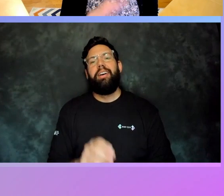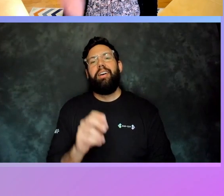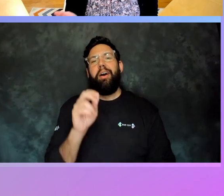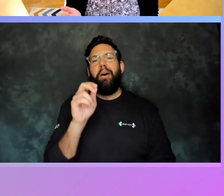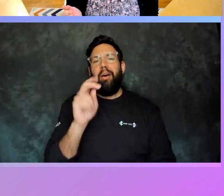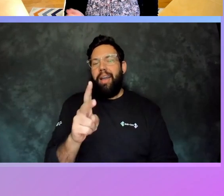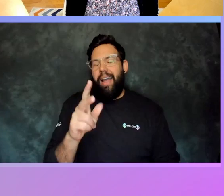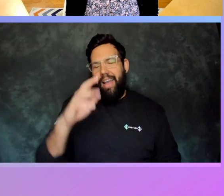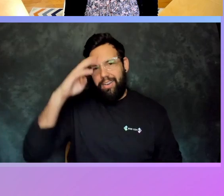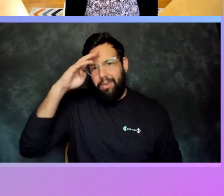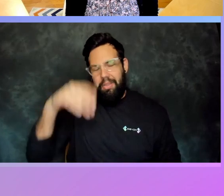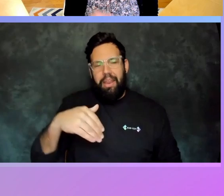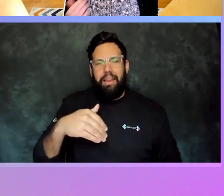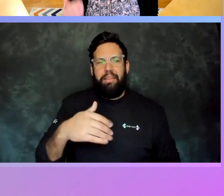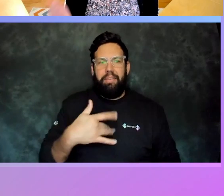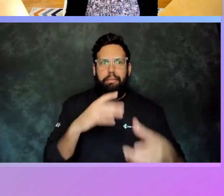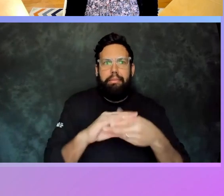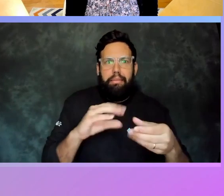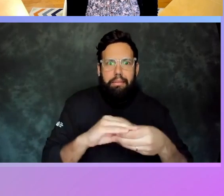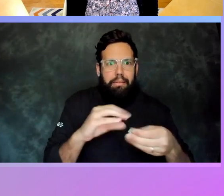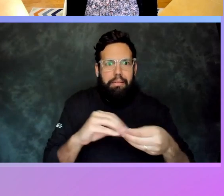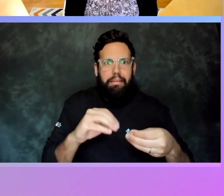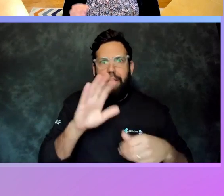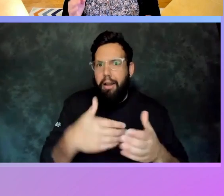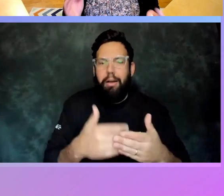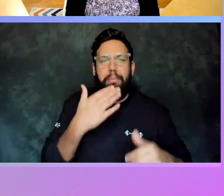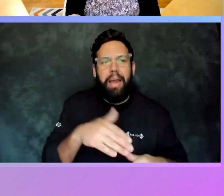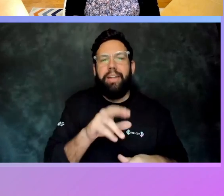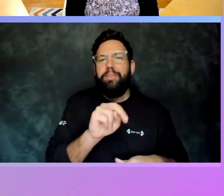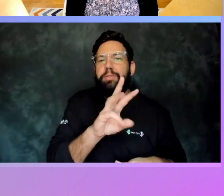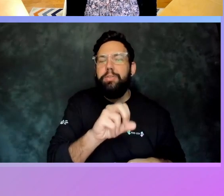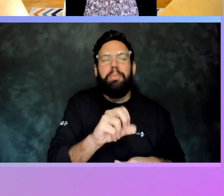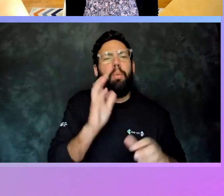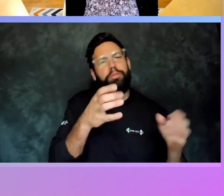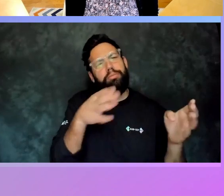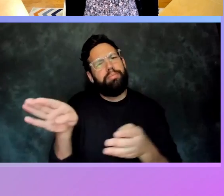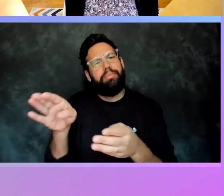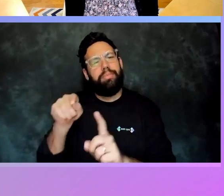size and breadth of scope by sheer volume alone it will give us a general sense of what the accessibility issues